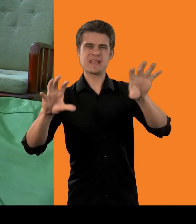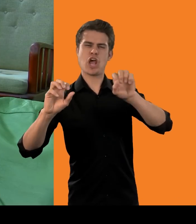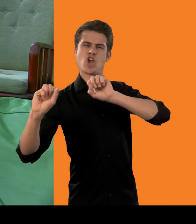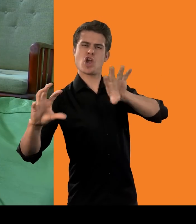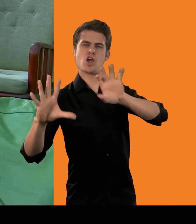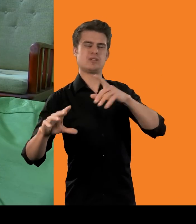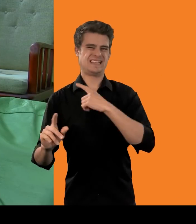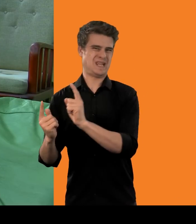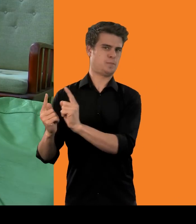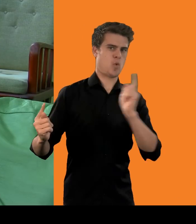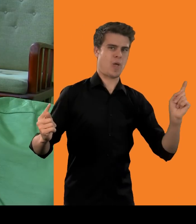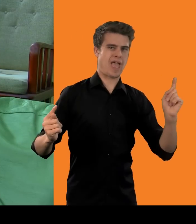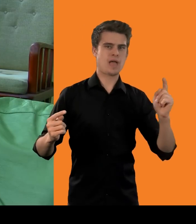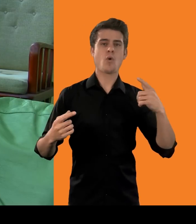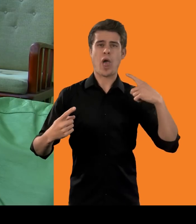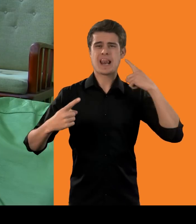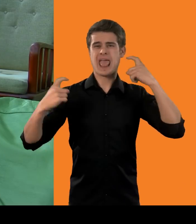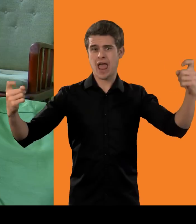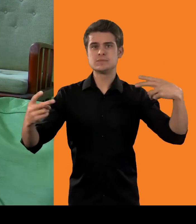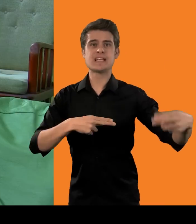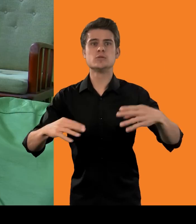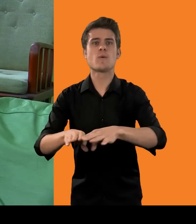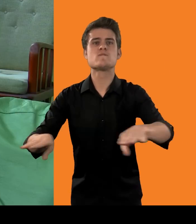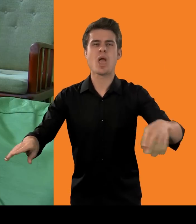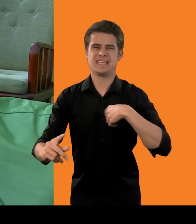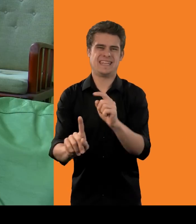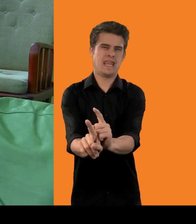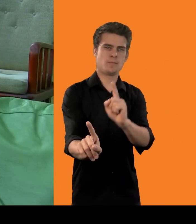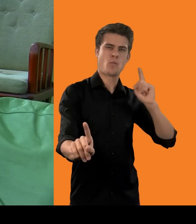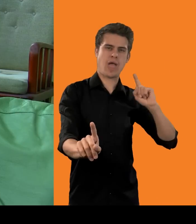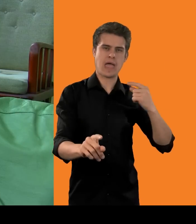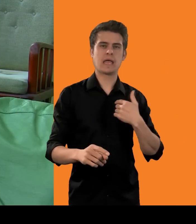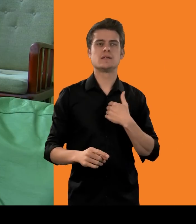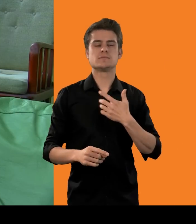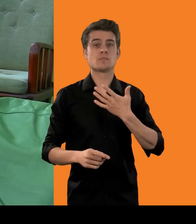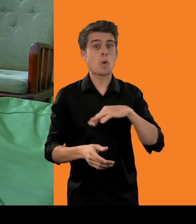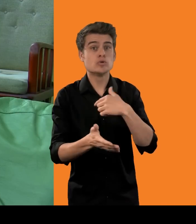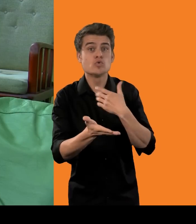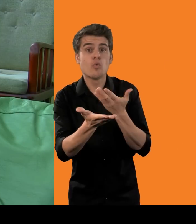or the loud dance floor and I try to stay away and have conversations with people